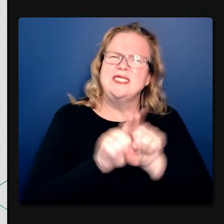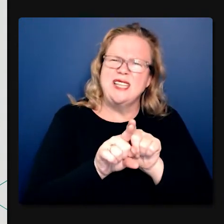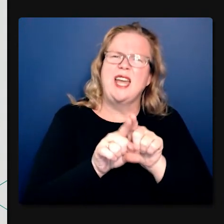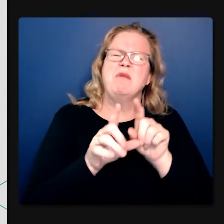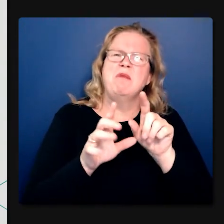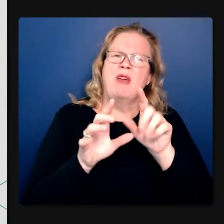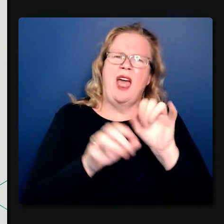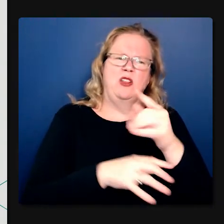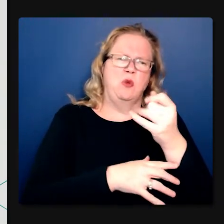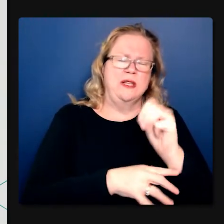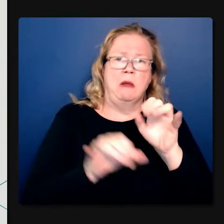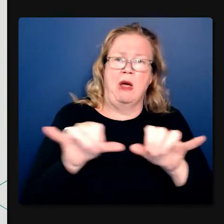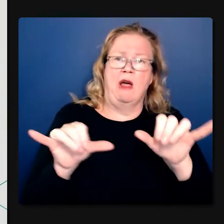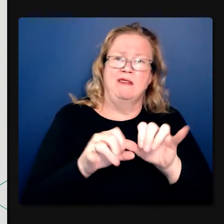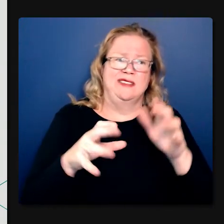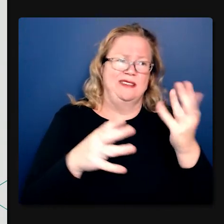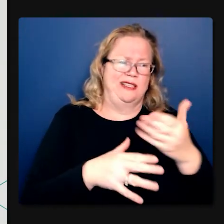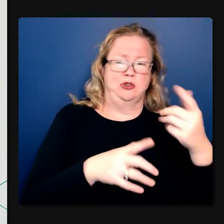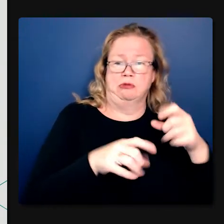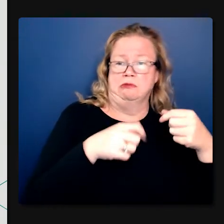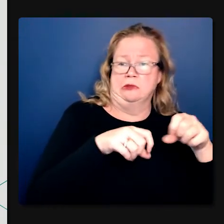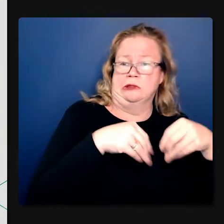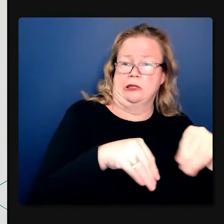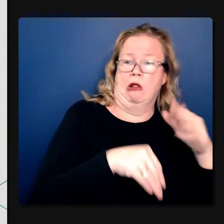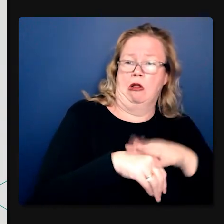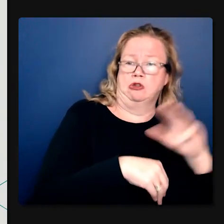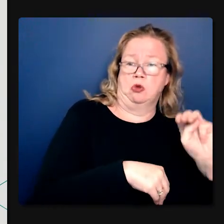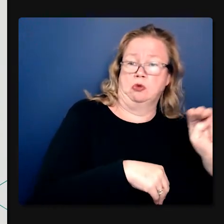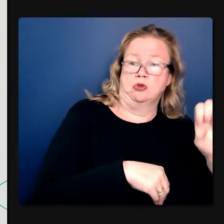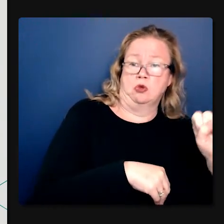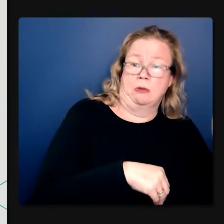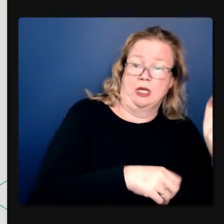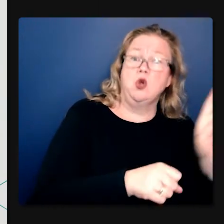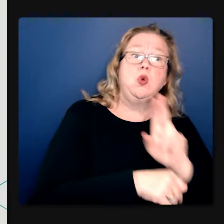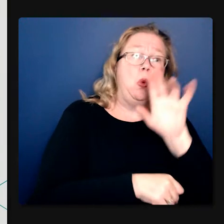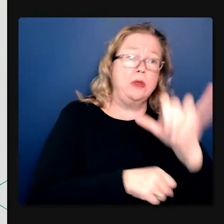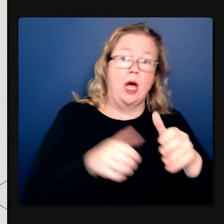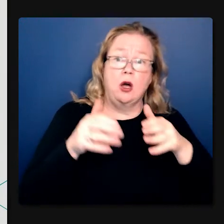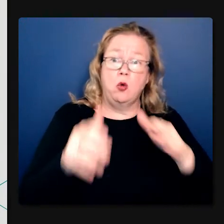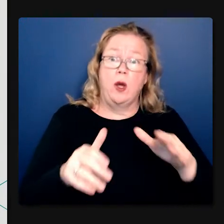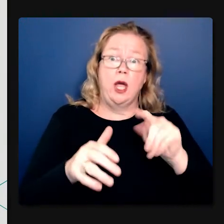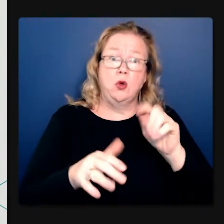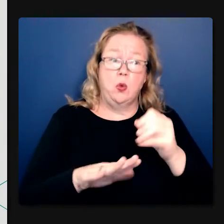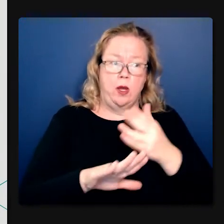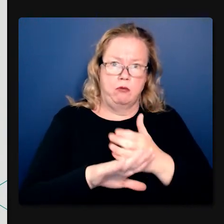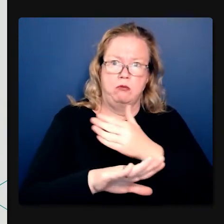that are used to sell us things on social media and instead, use those as a way to improve